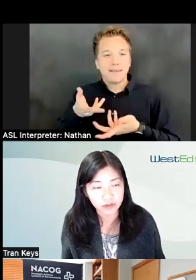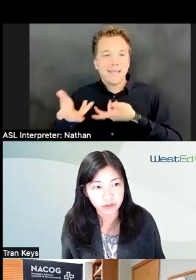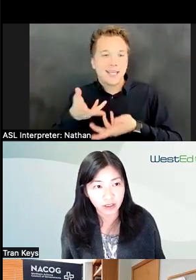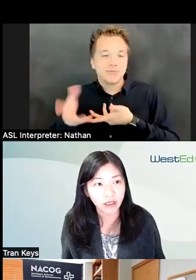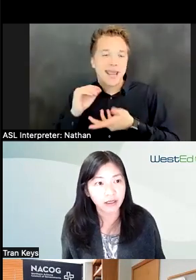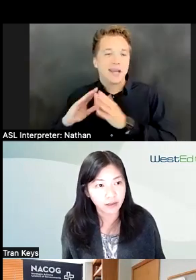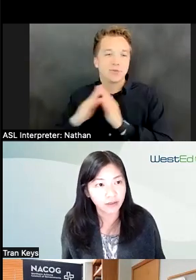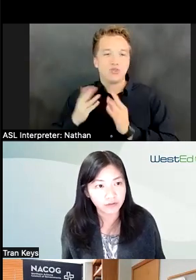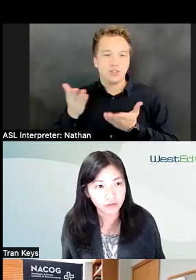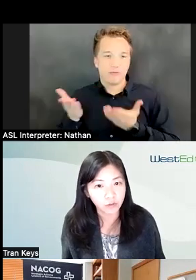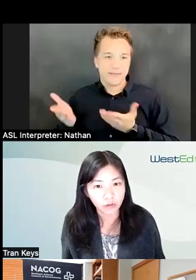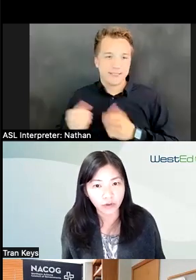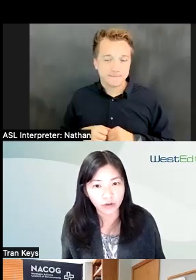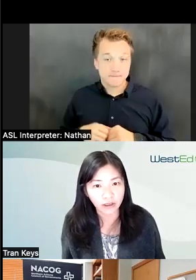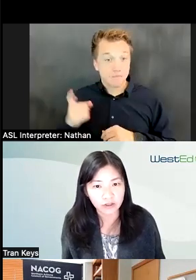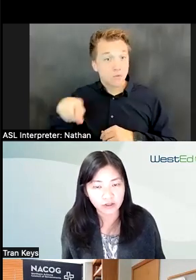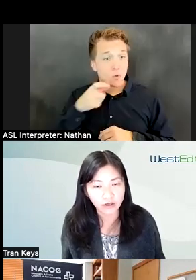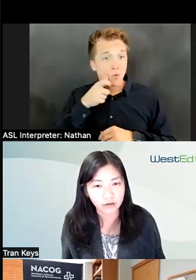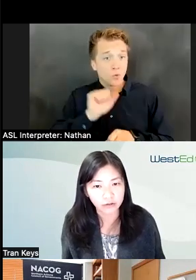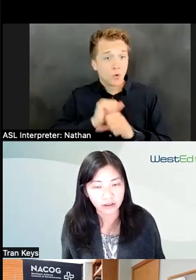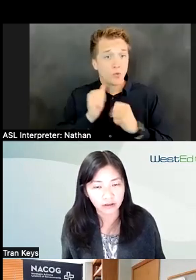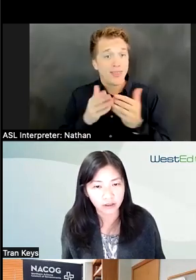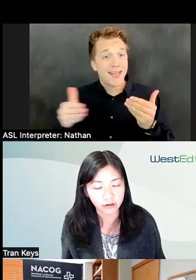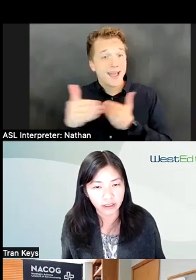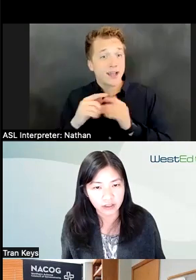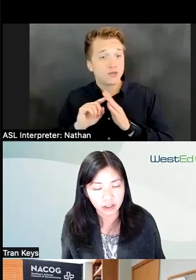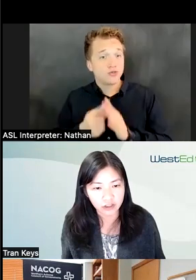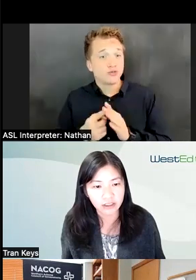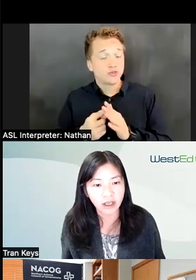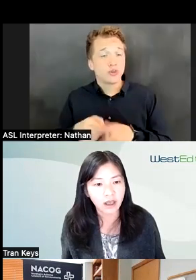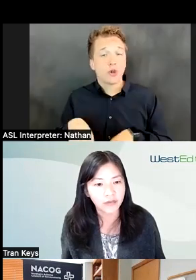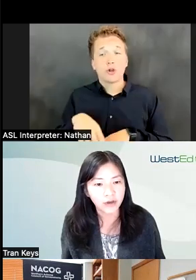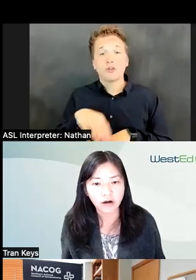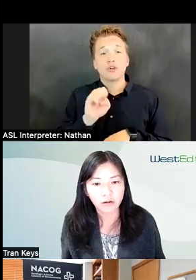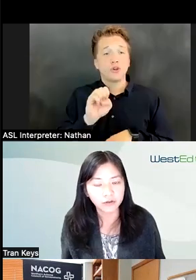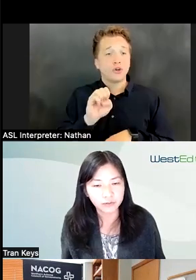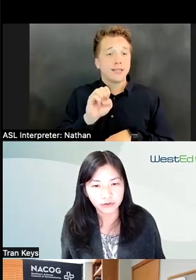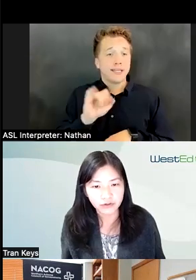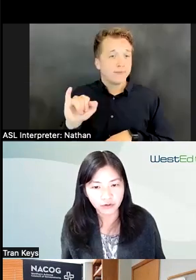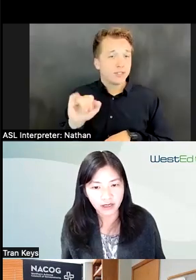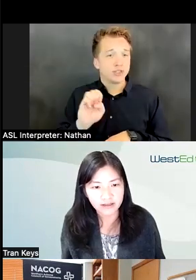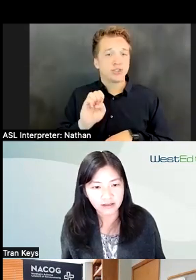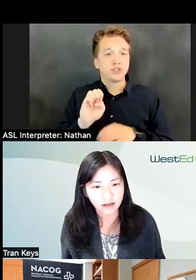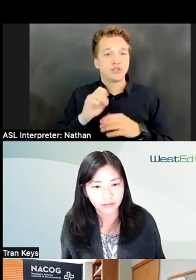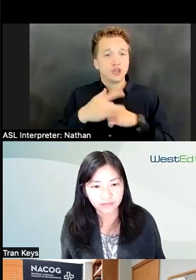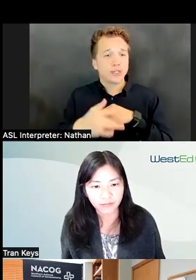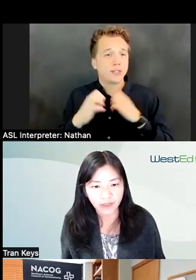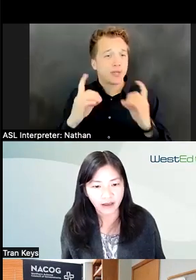Again, those of you who work with Head Start early education, there are multiple strands.